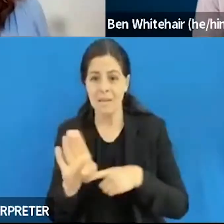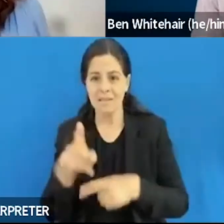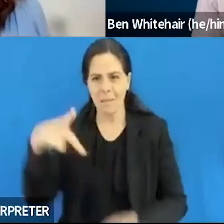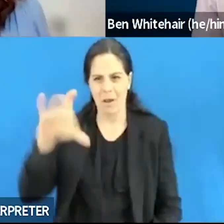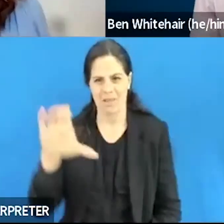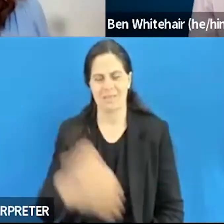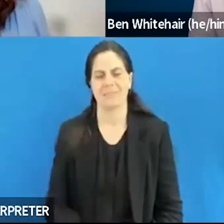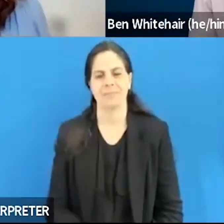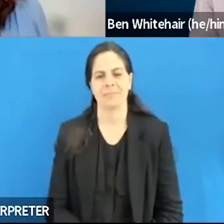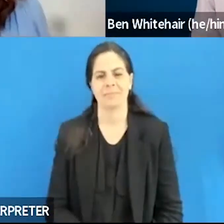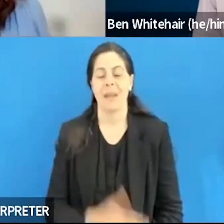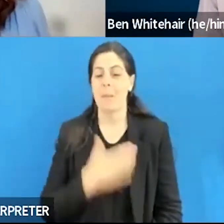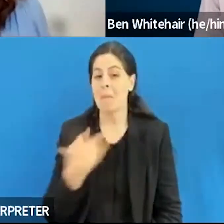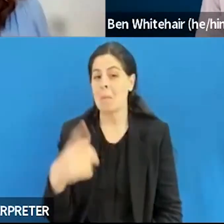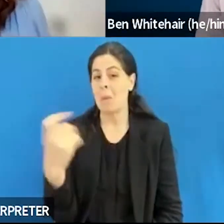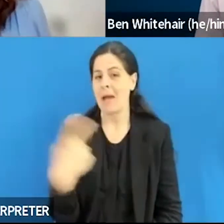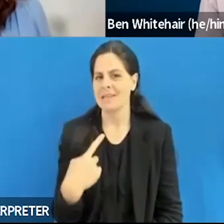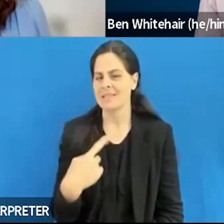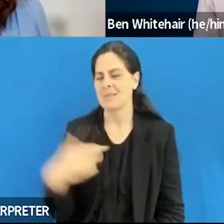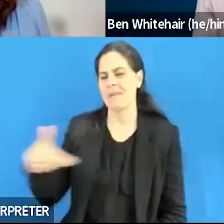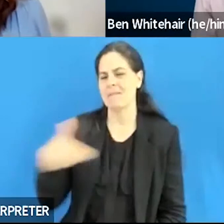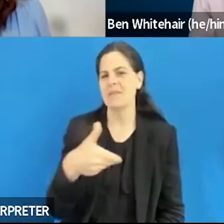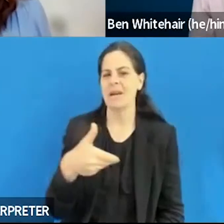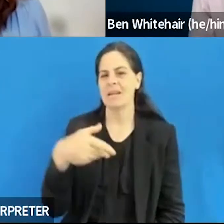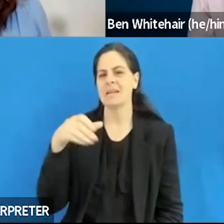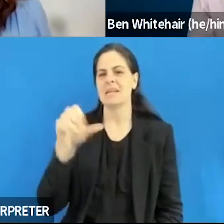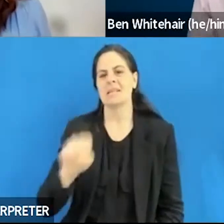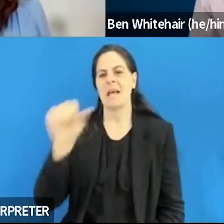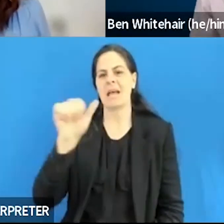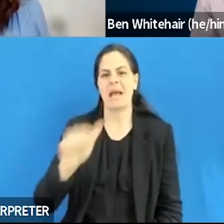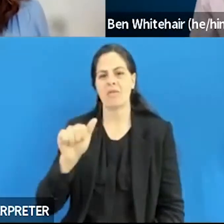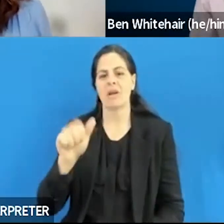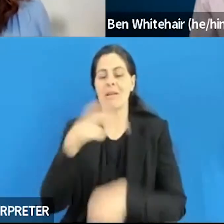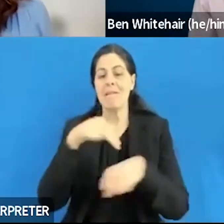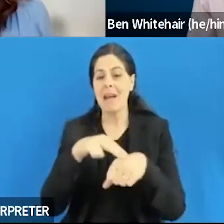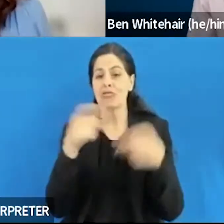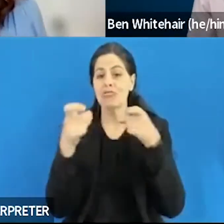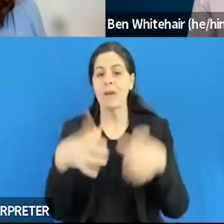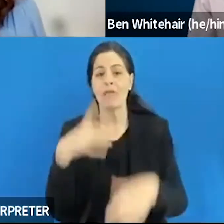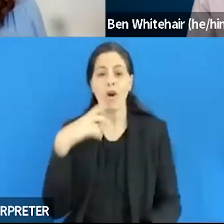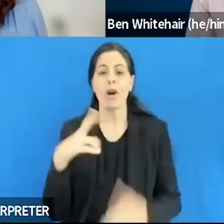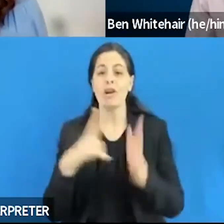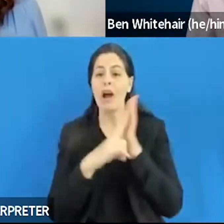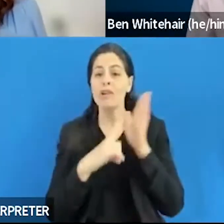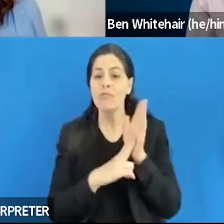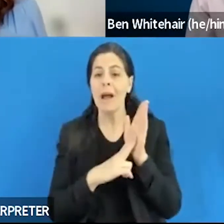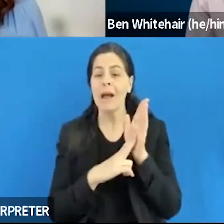We have invited SAG-AFTRA National Director of Contract Strategic Initiatives and Podcasts,